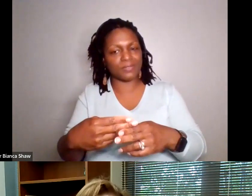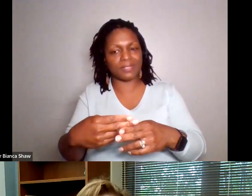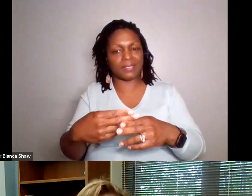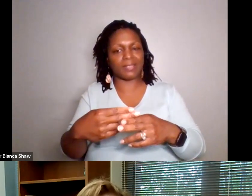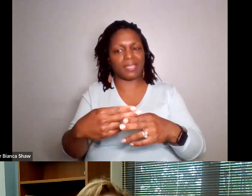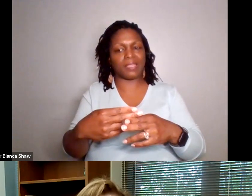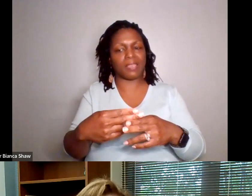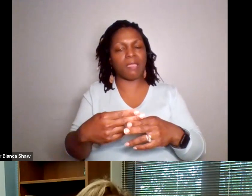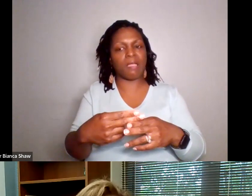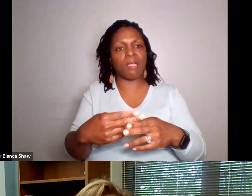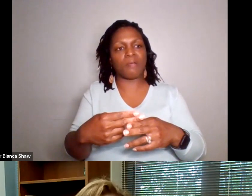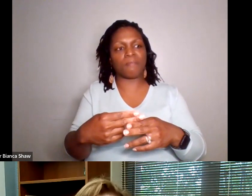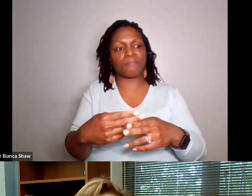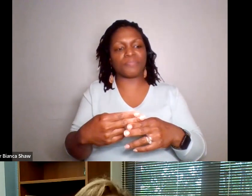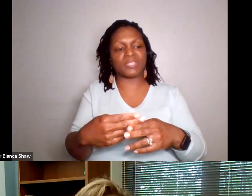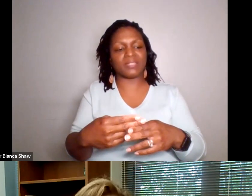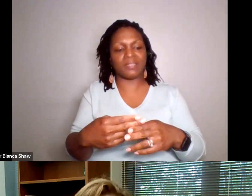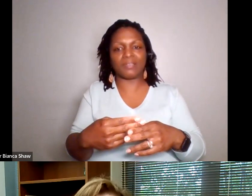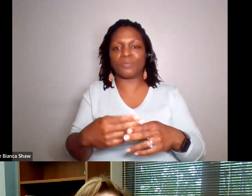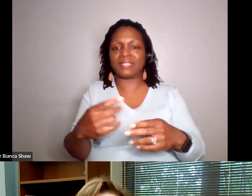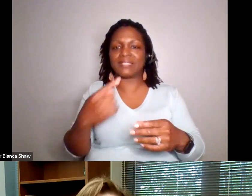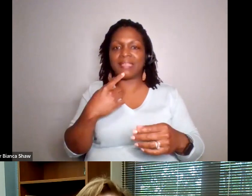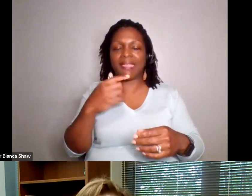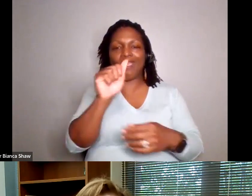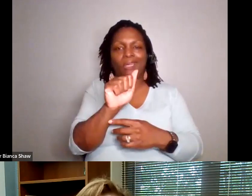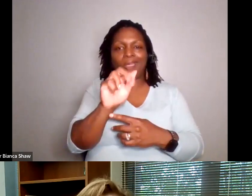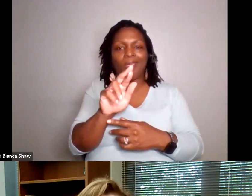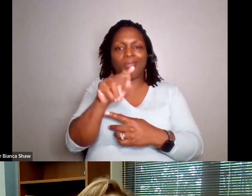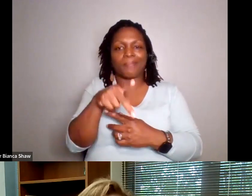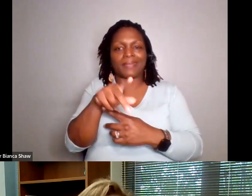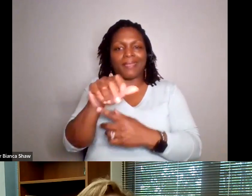Call it out. It specifically is that we keep talking about these Arpa dollars.